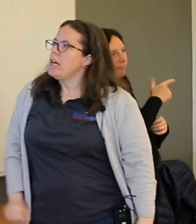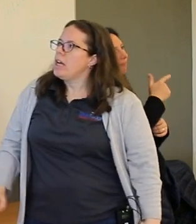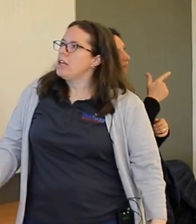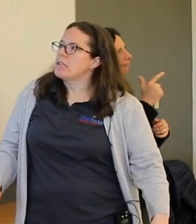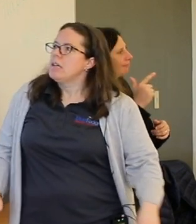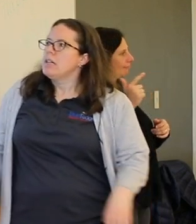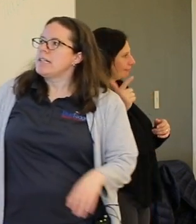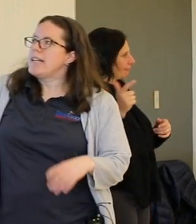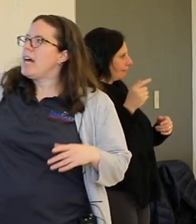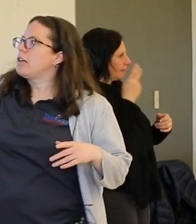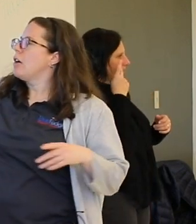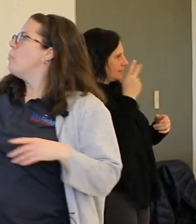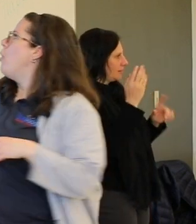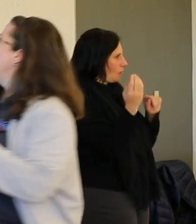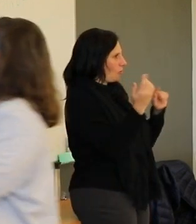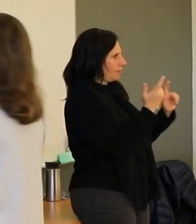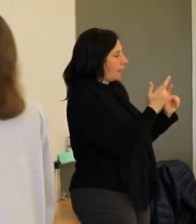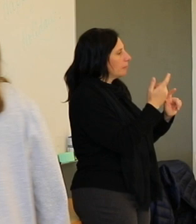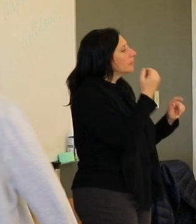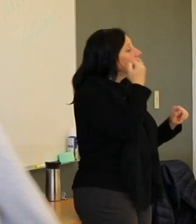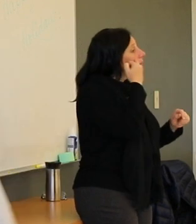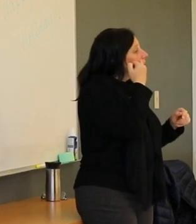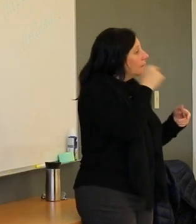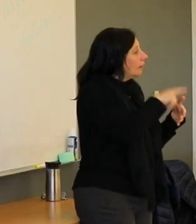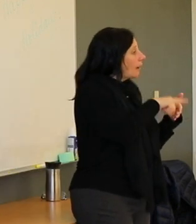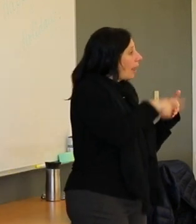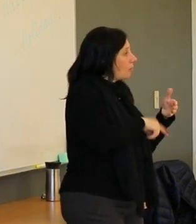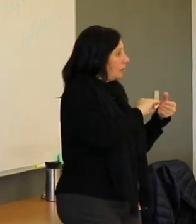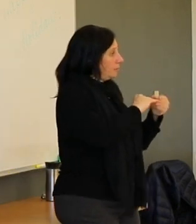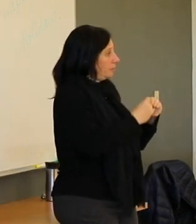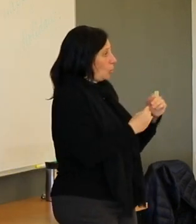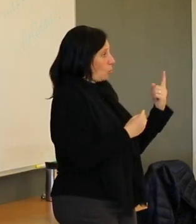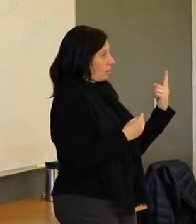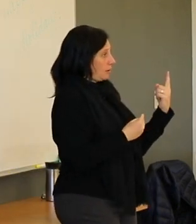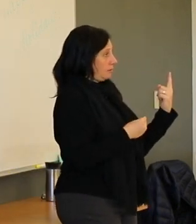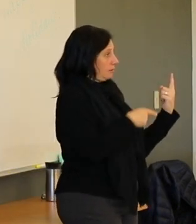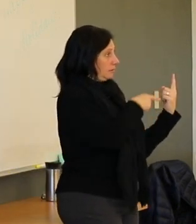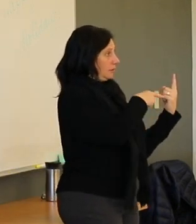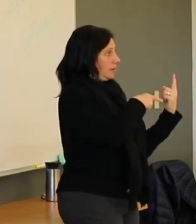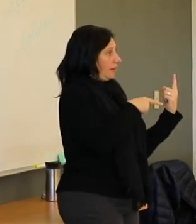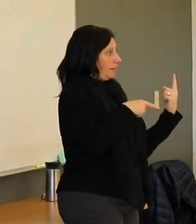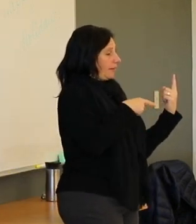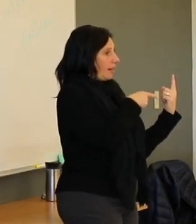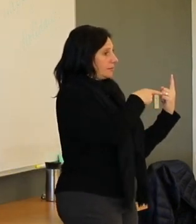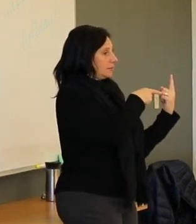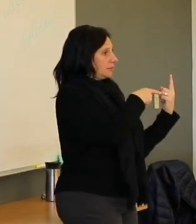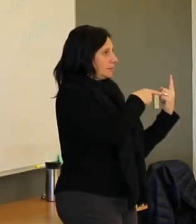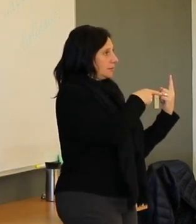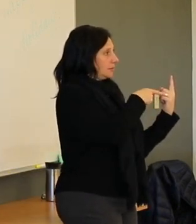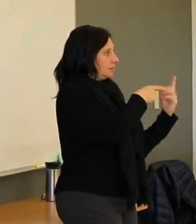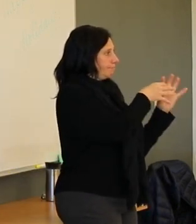And let's say outcome one is tied to accounting.